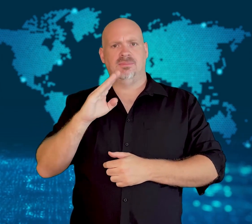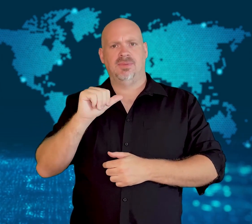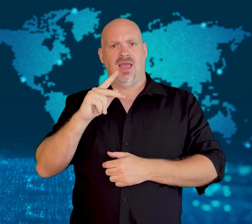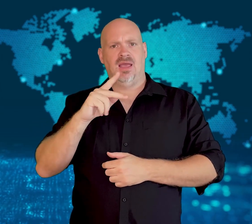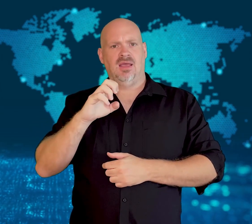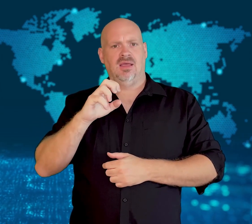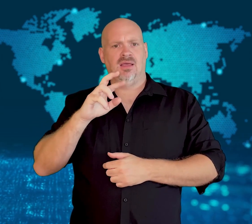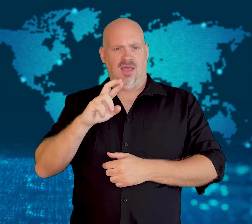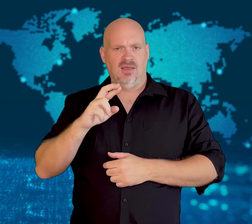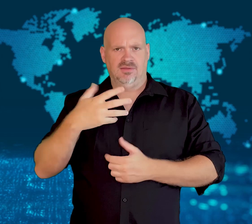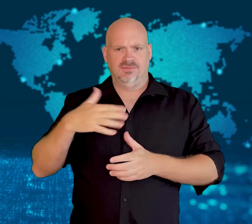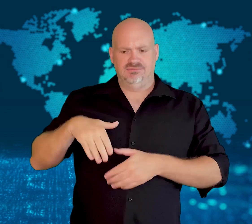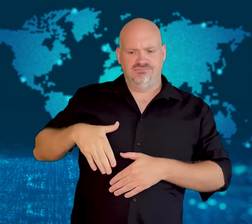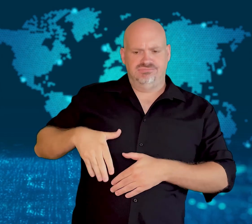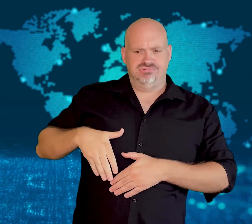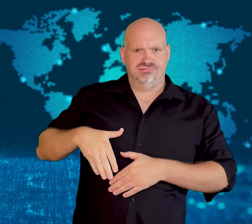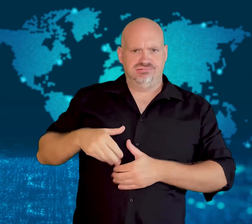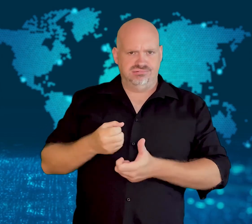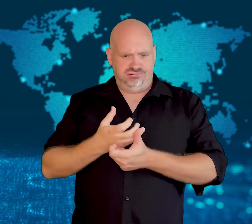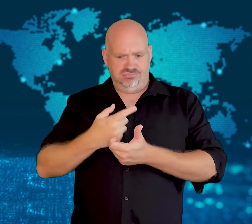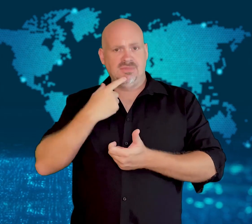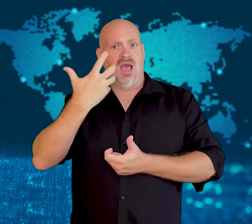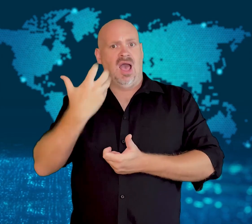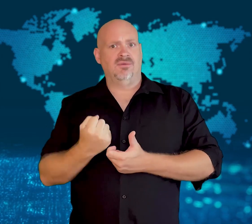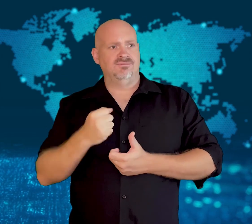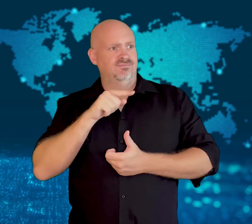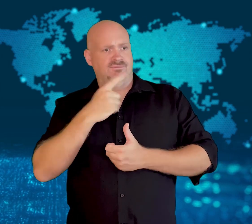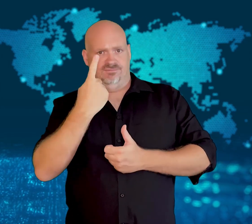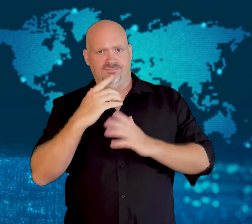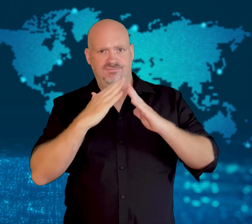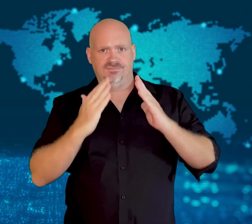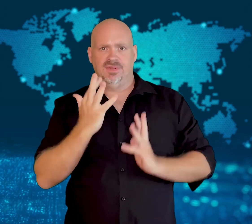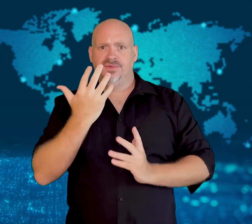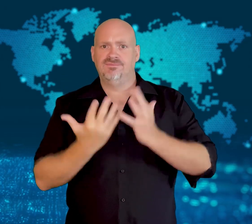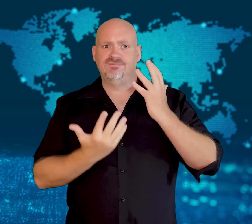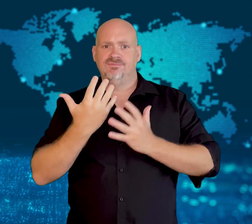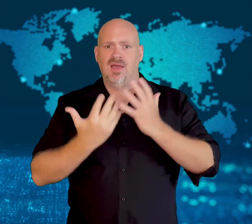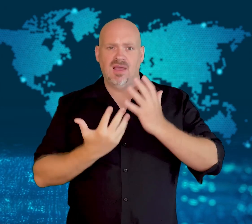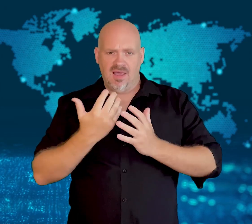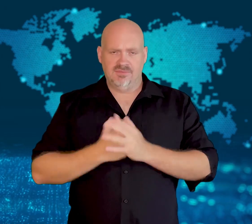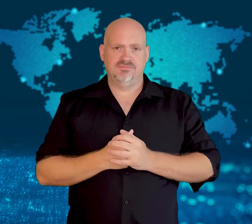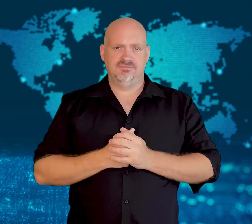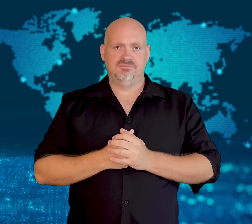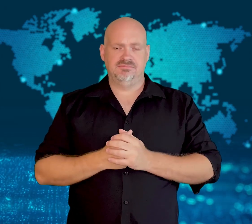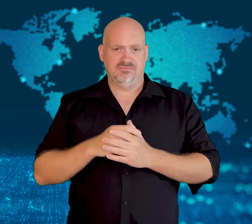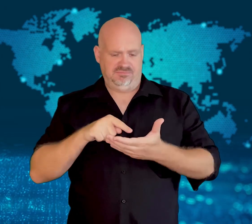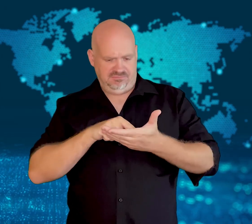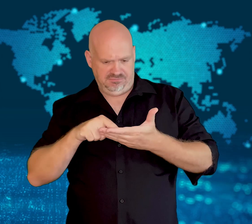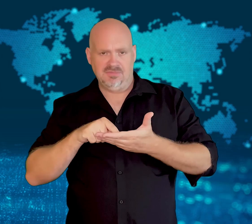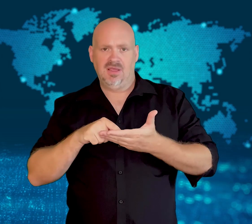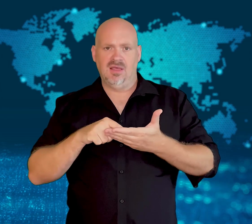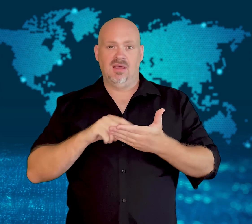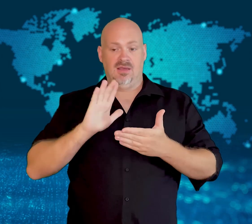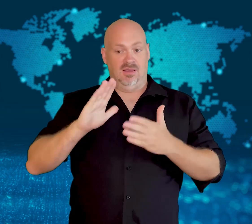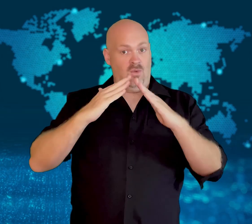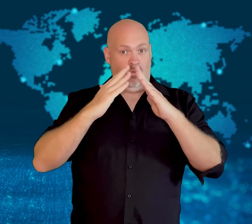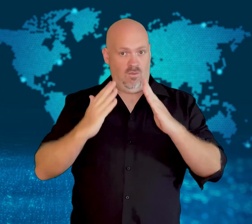Harold Baker, received a message on his pager about a fire in a home.